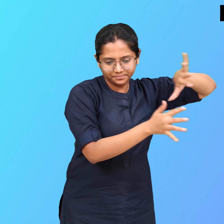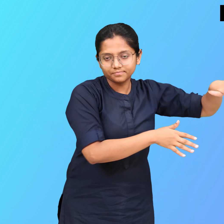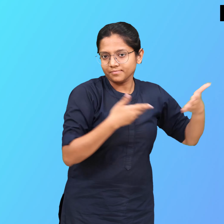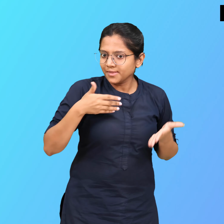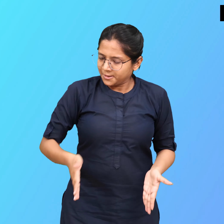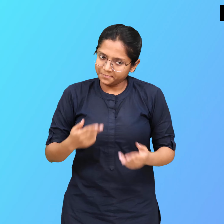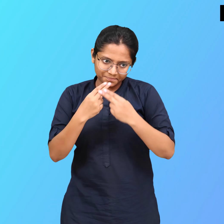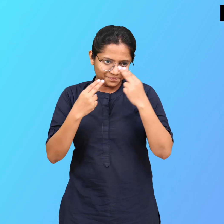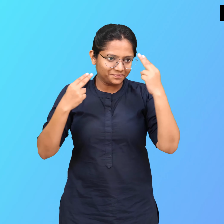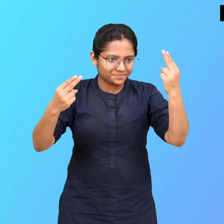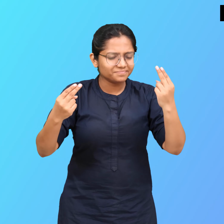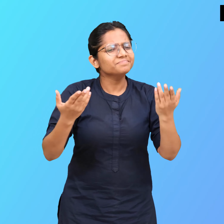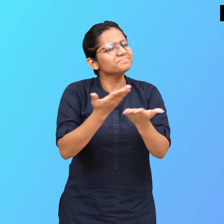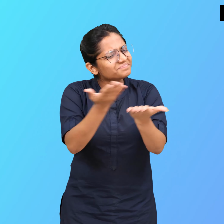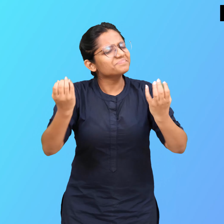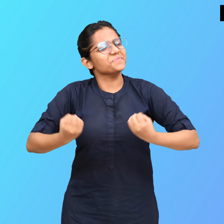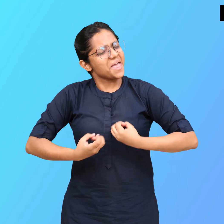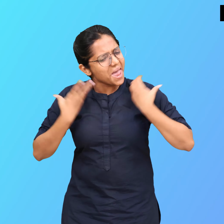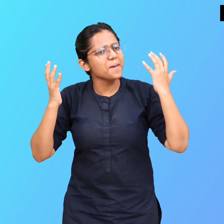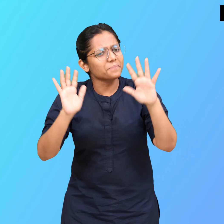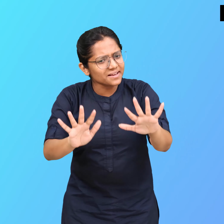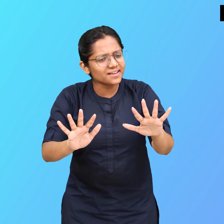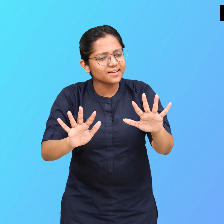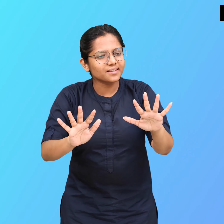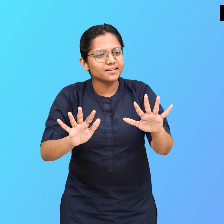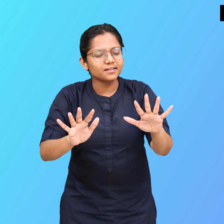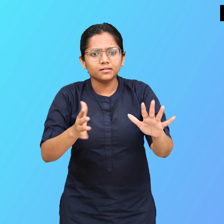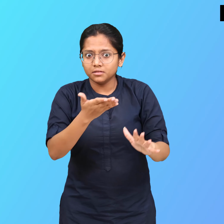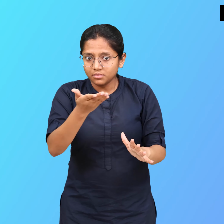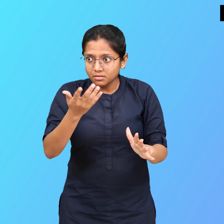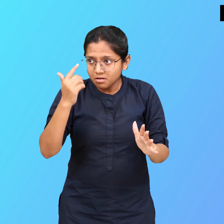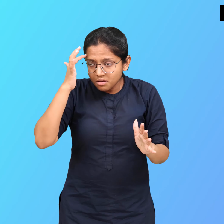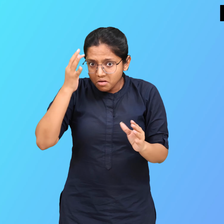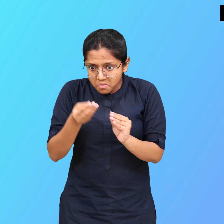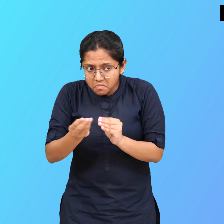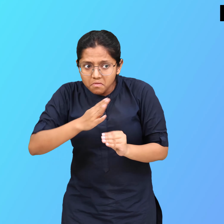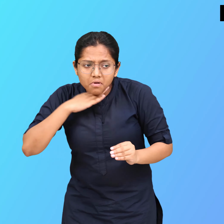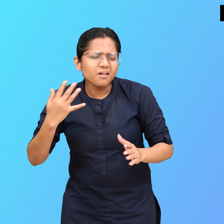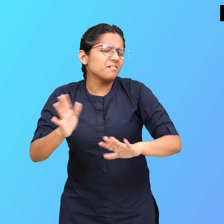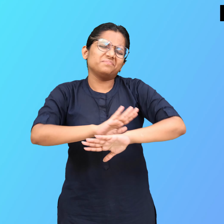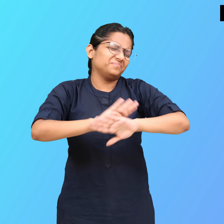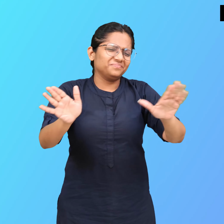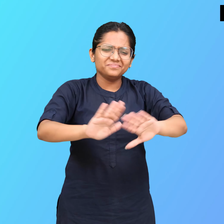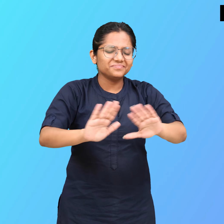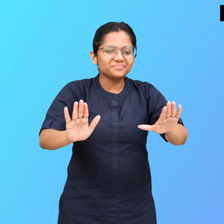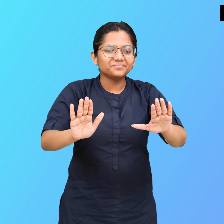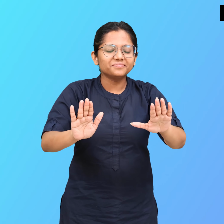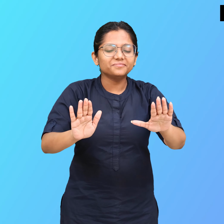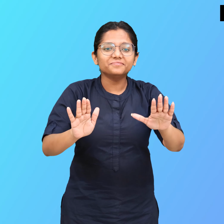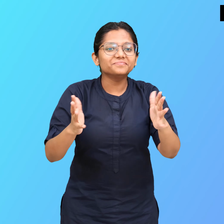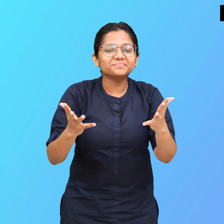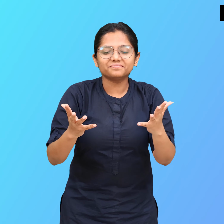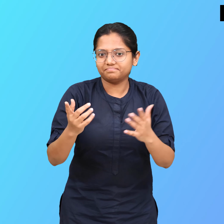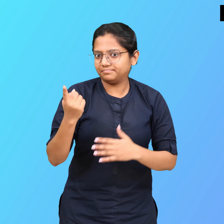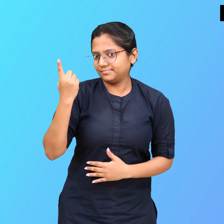But now I tell you to be happy. None of you will die, but the ship will be lost.